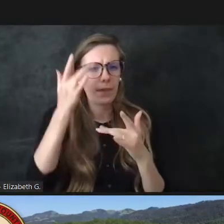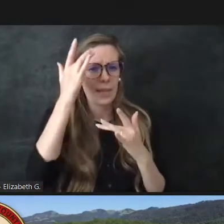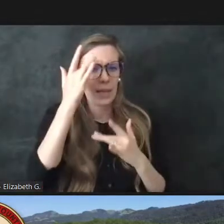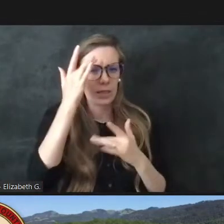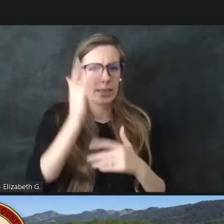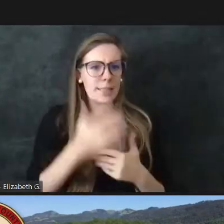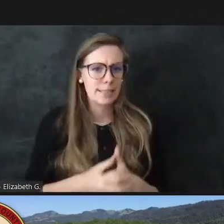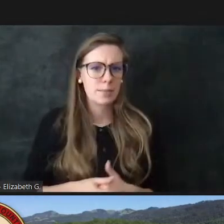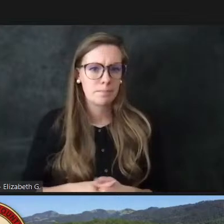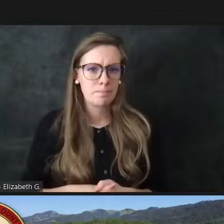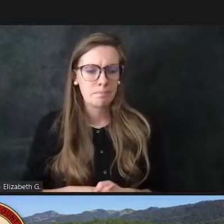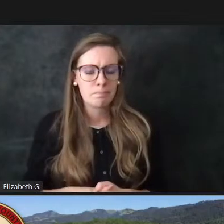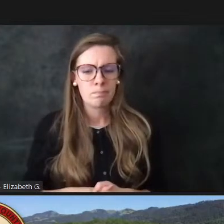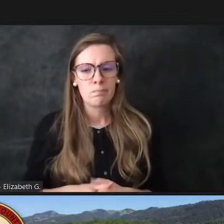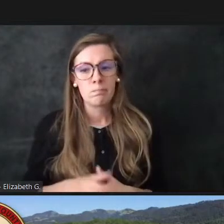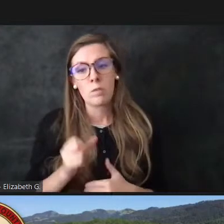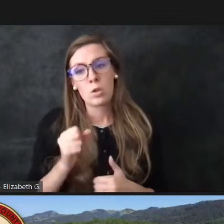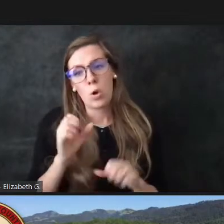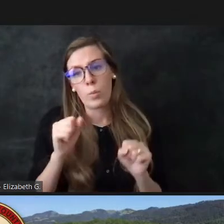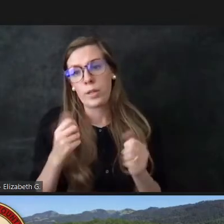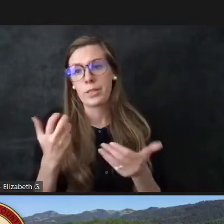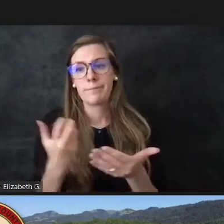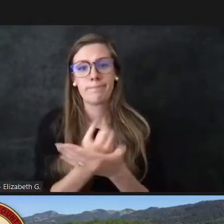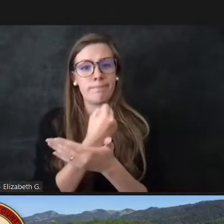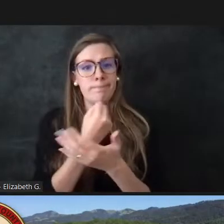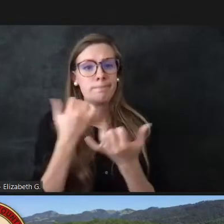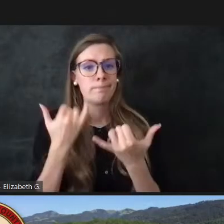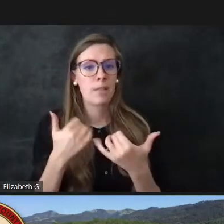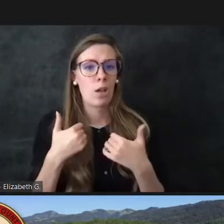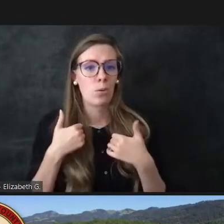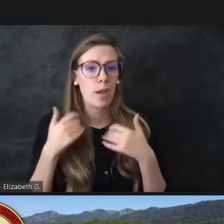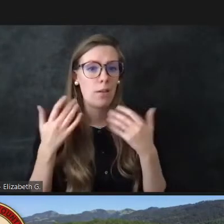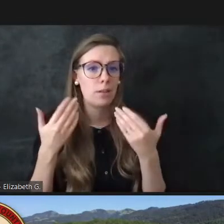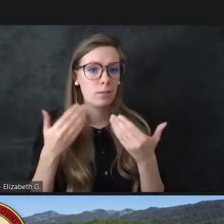So we need to take advantage of it now that we have it available to us.